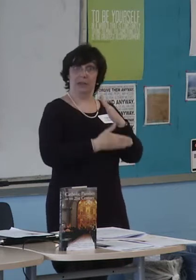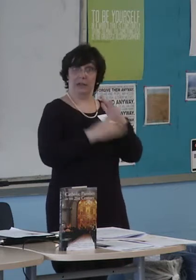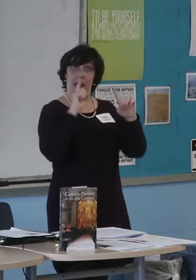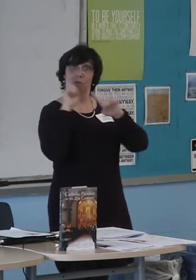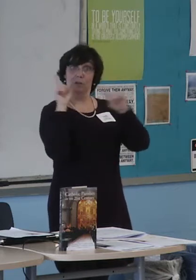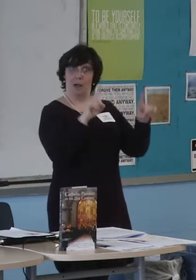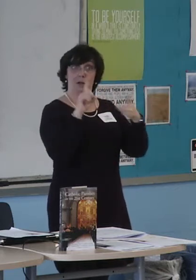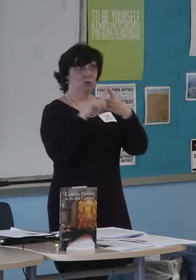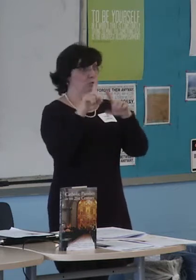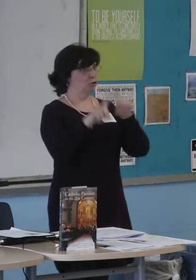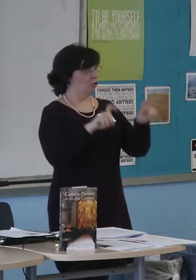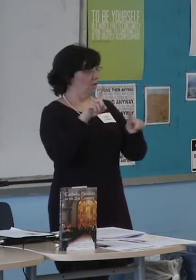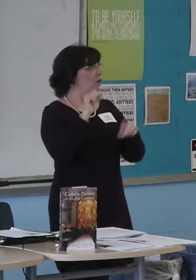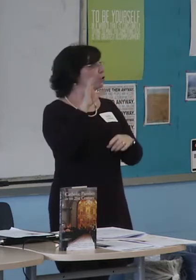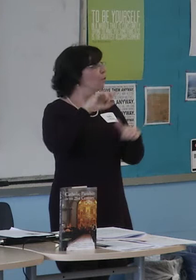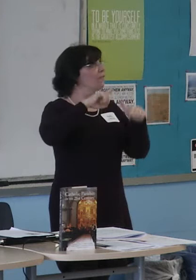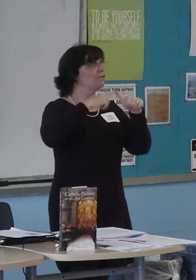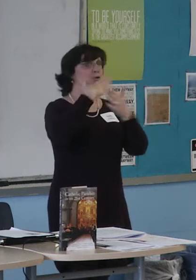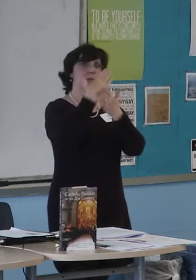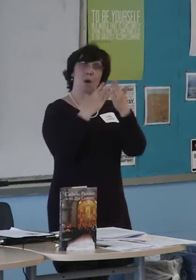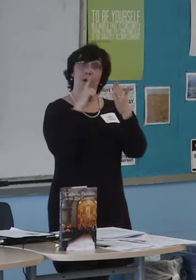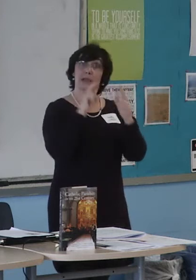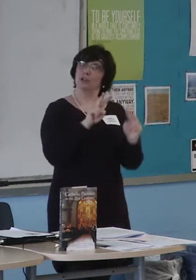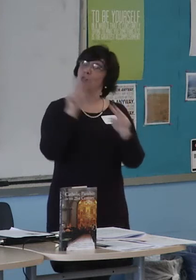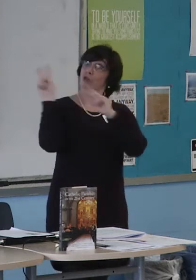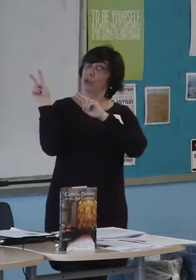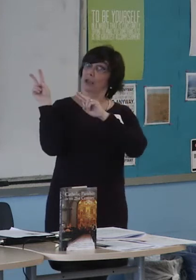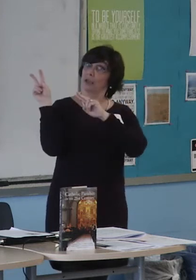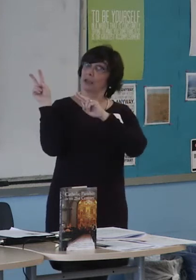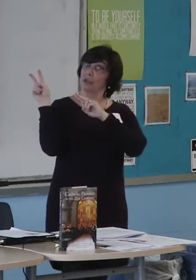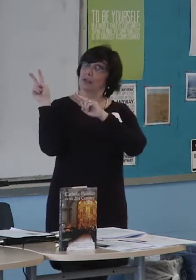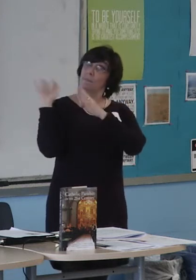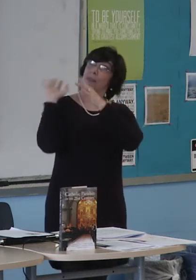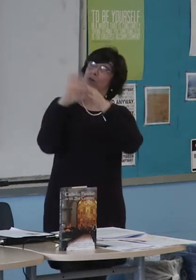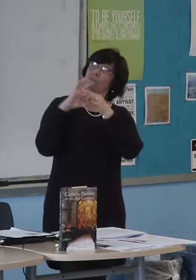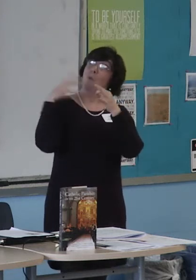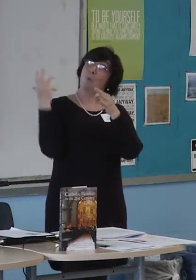and so the first part is just looking in terms of what are some of the services